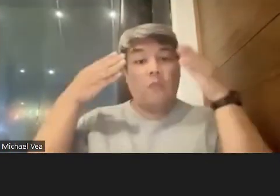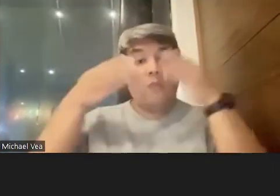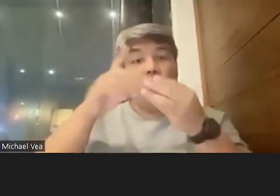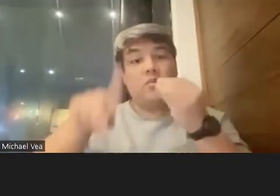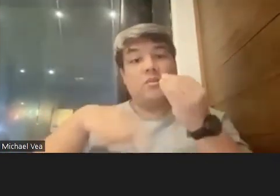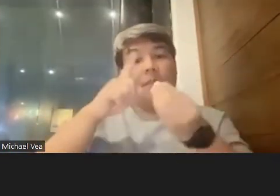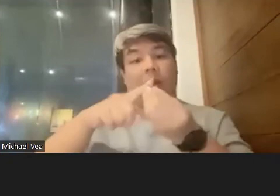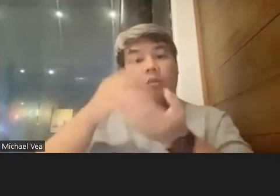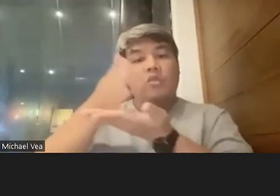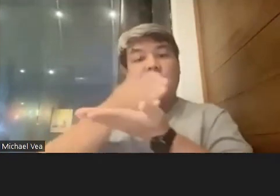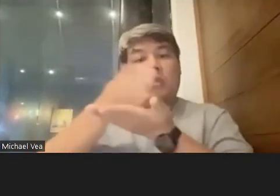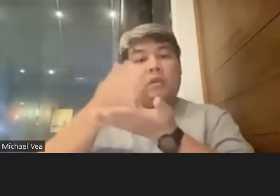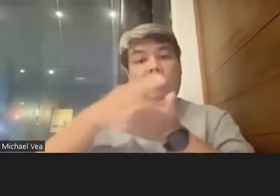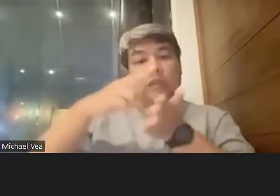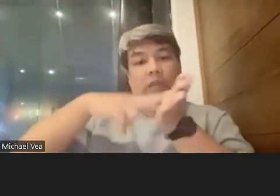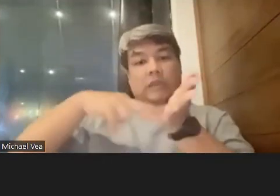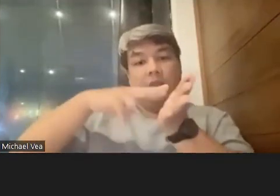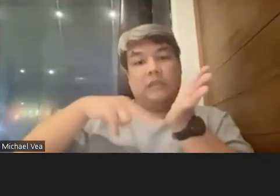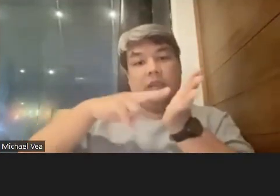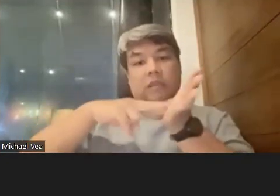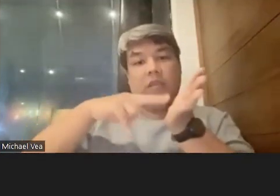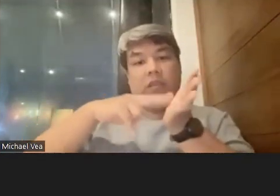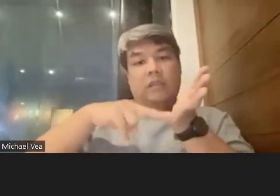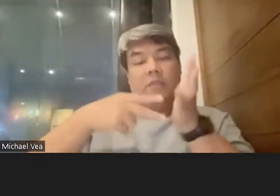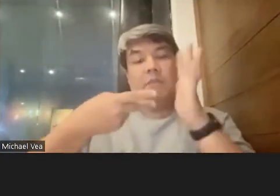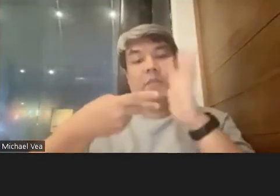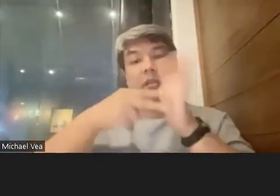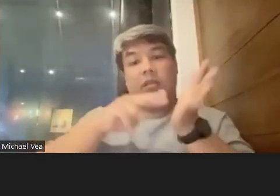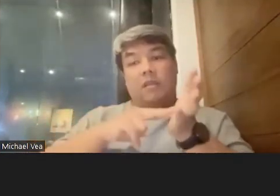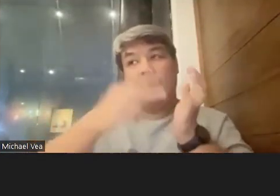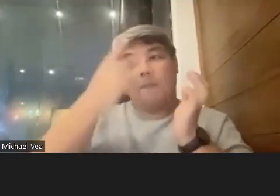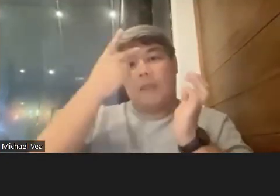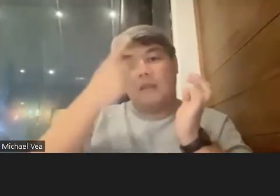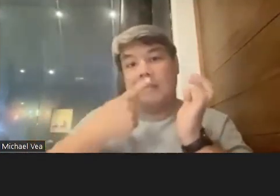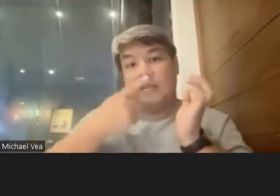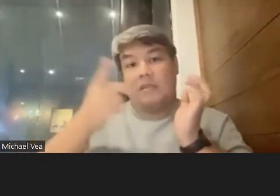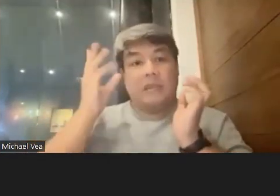with Chris on, where we're focusing about sharing literacy,